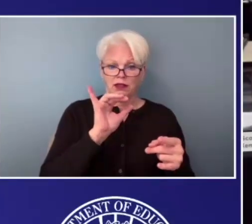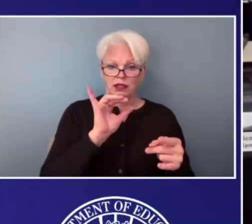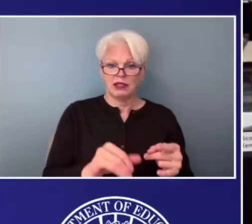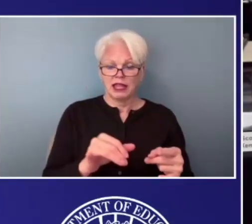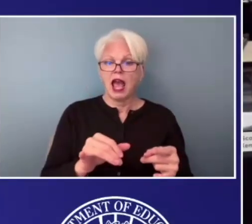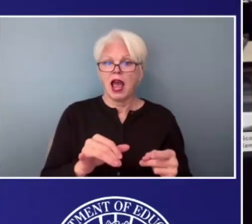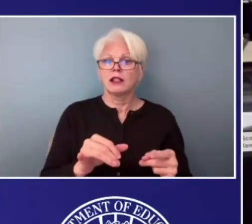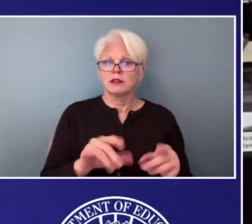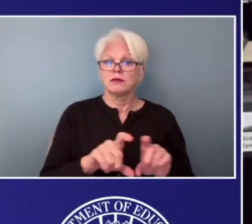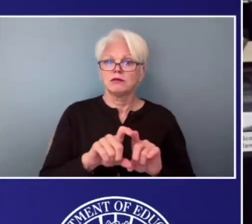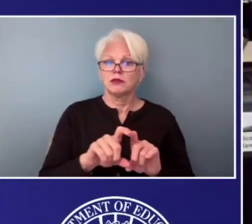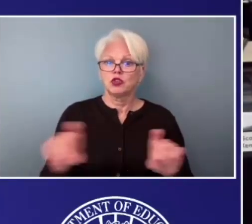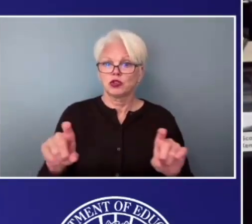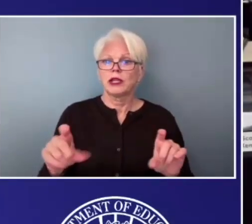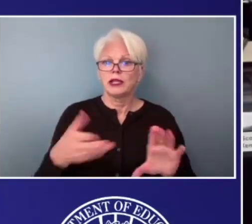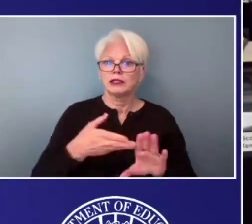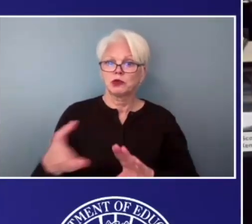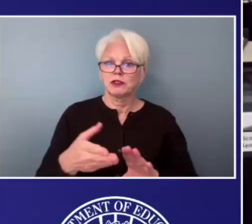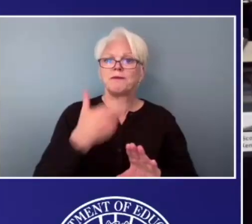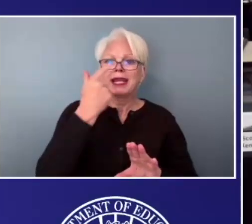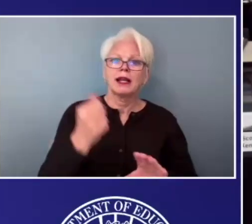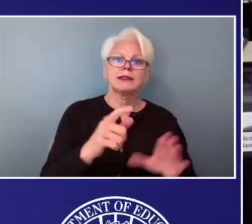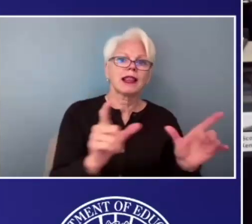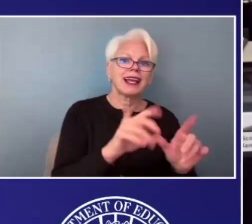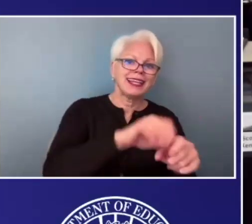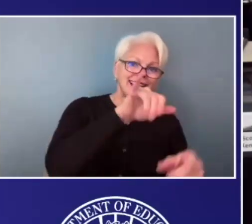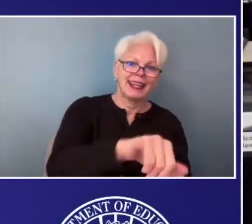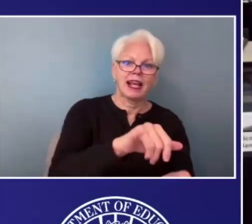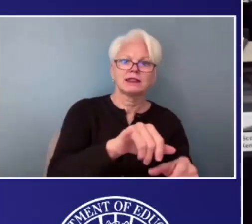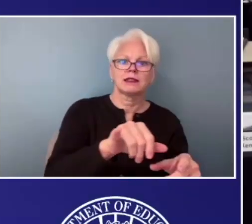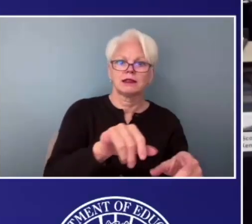license in that state, the license requirement in that state?